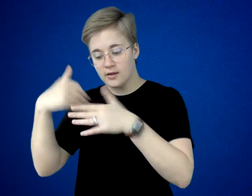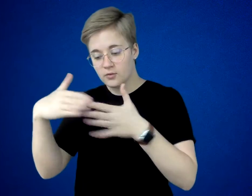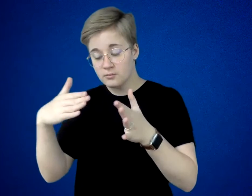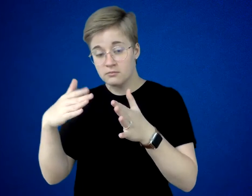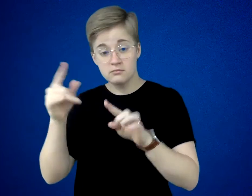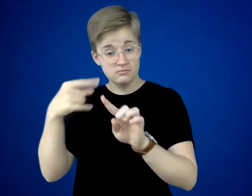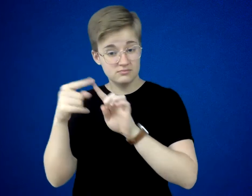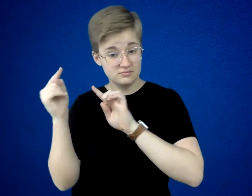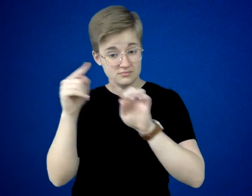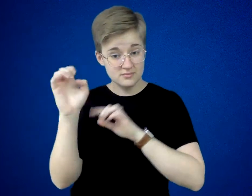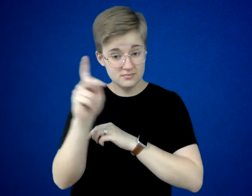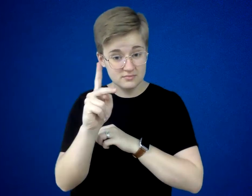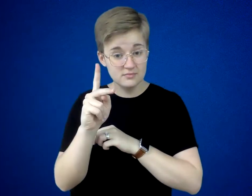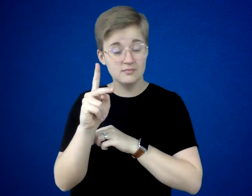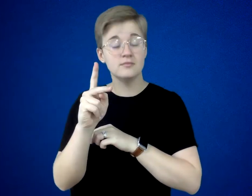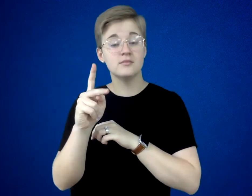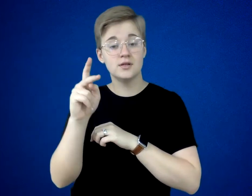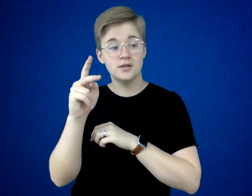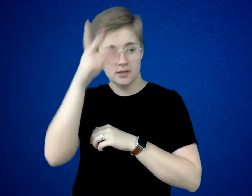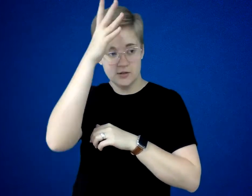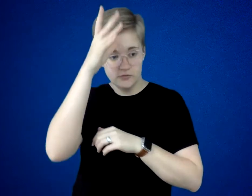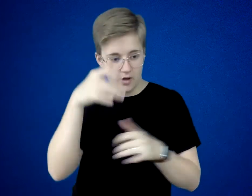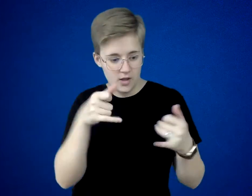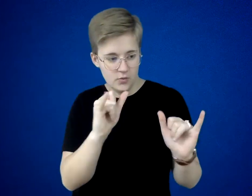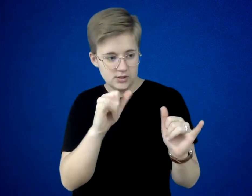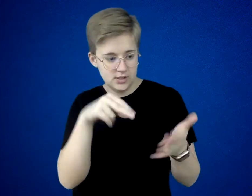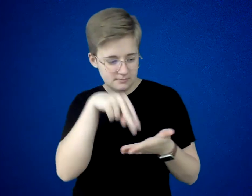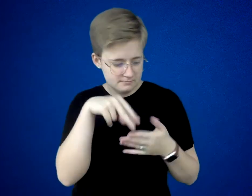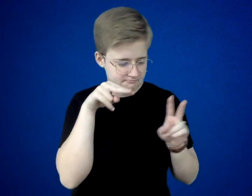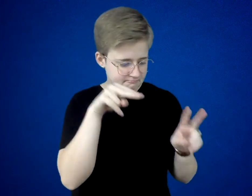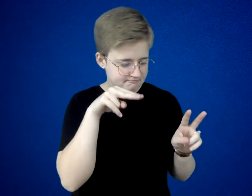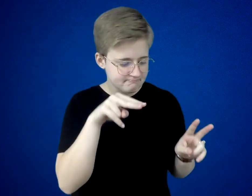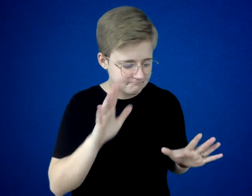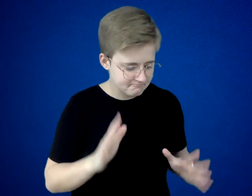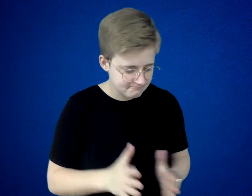through the glass at the deer-hunting rifle, as if he was trying to will the gun into his hands.